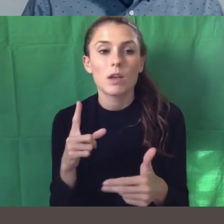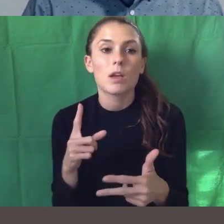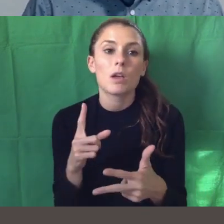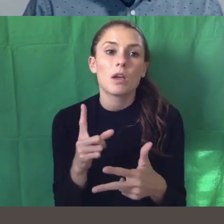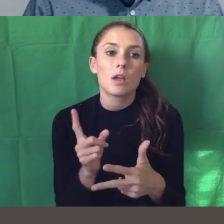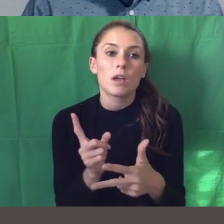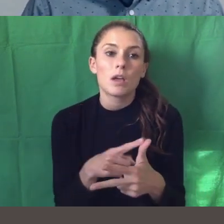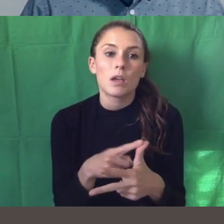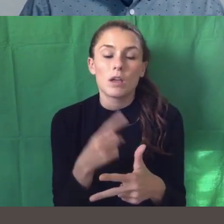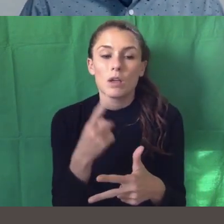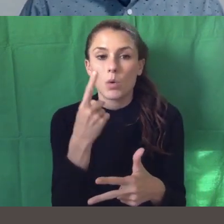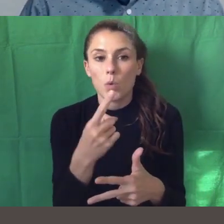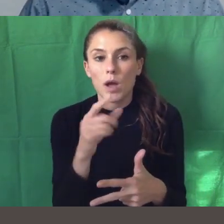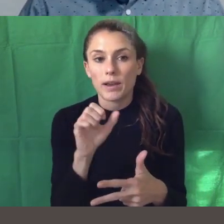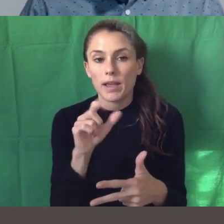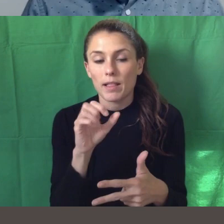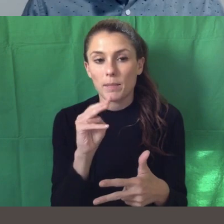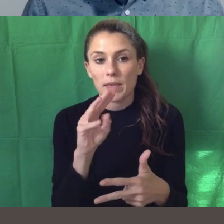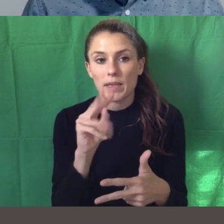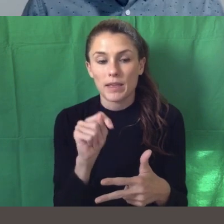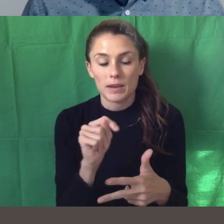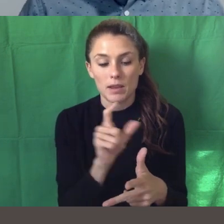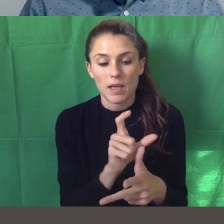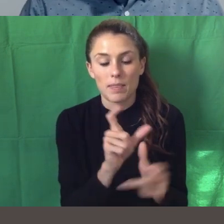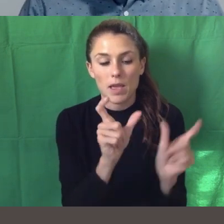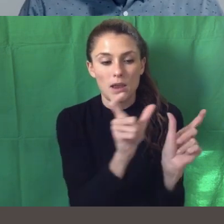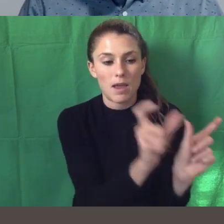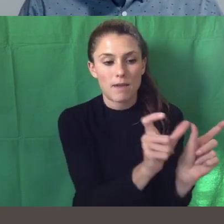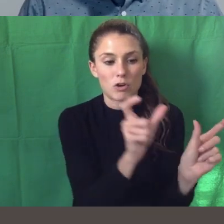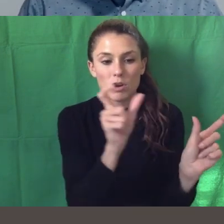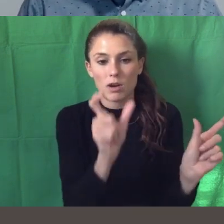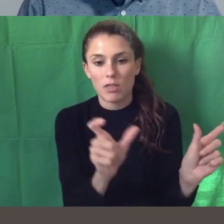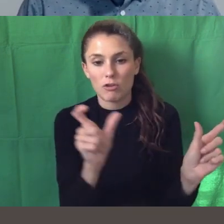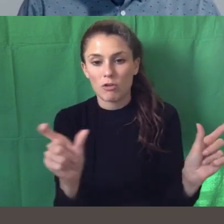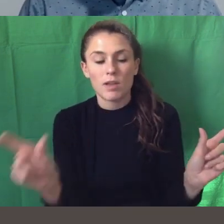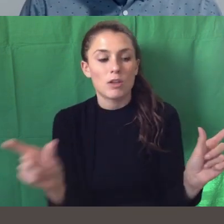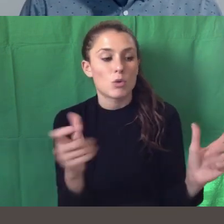You either place one element one after another, in which case, in order to match that rule,